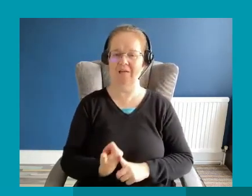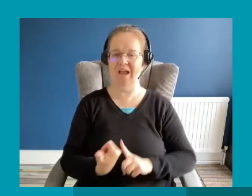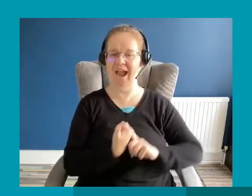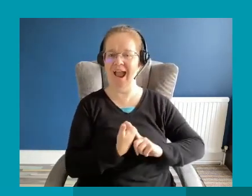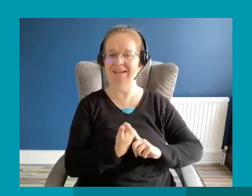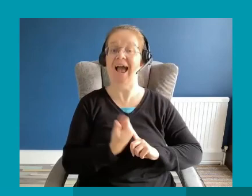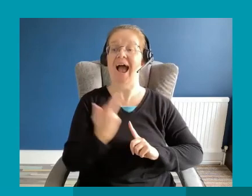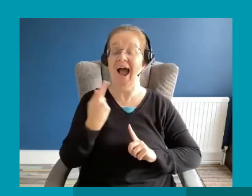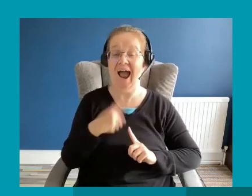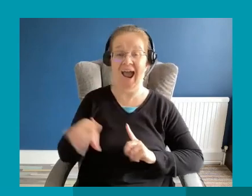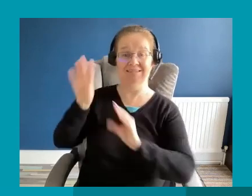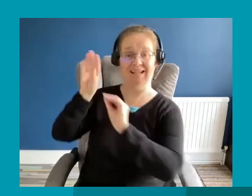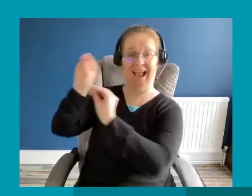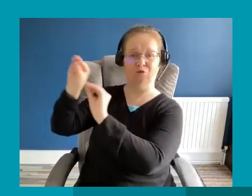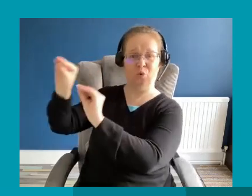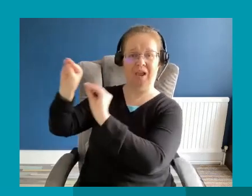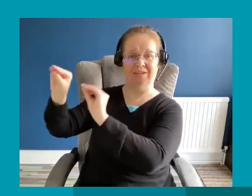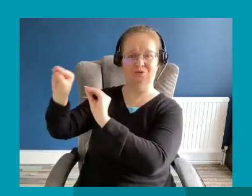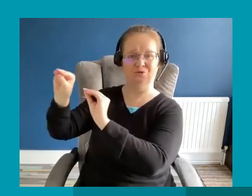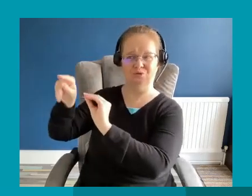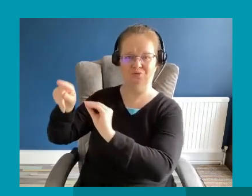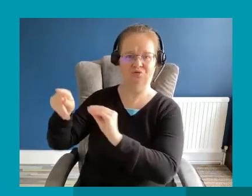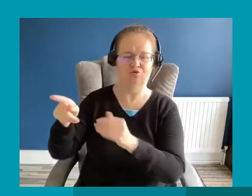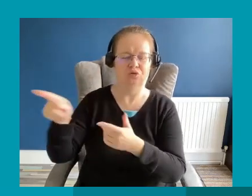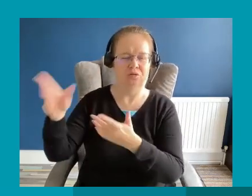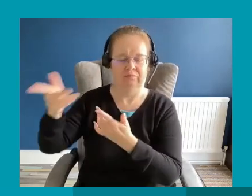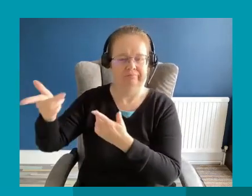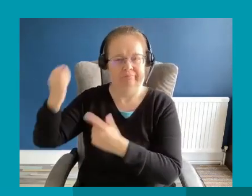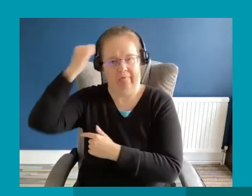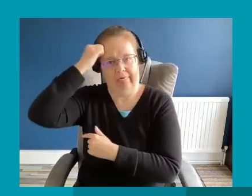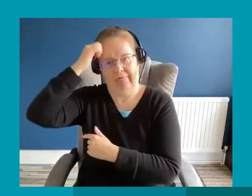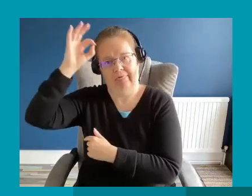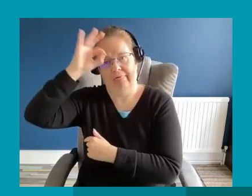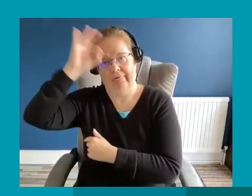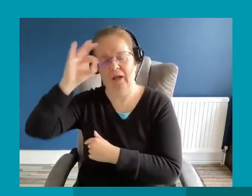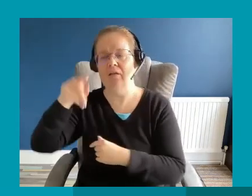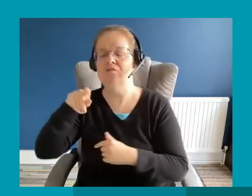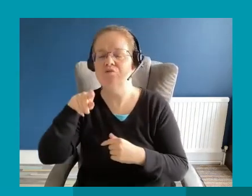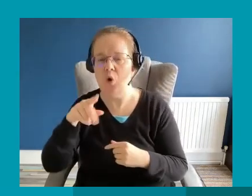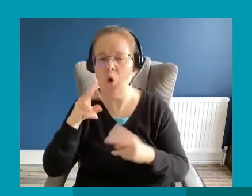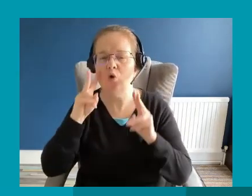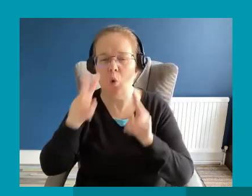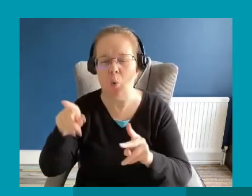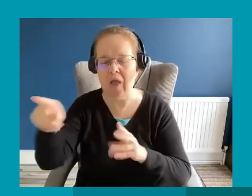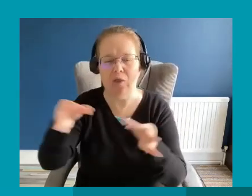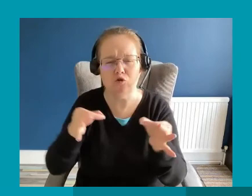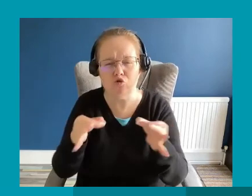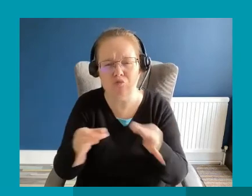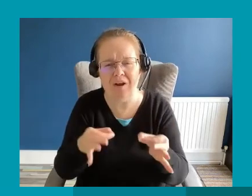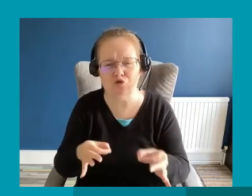that may be sitting opposite you. So why not have a look at those strategies and try them out and